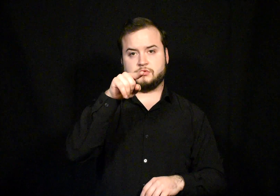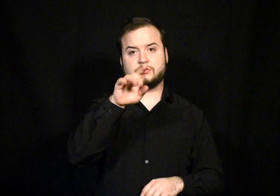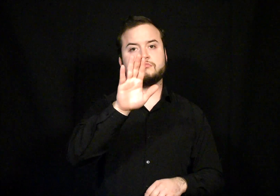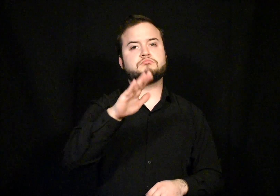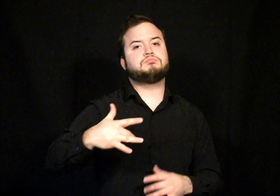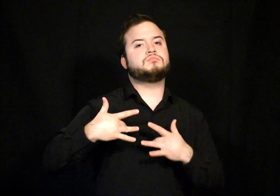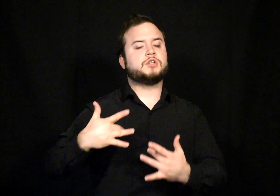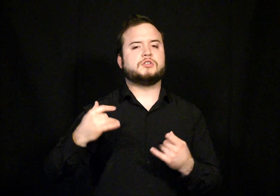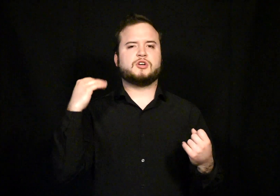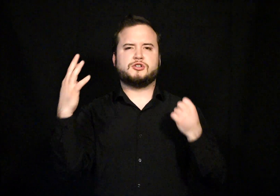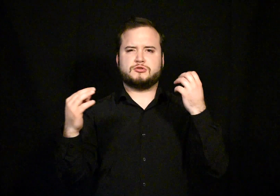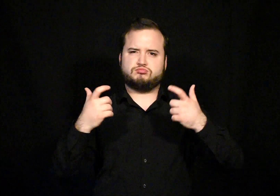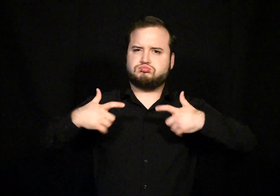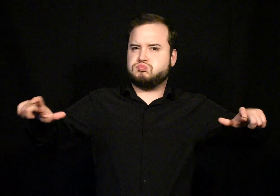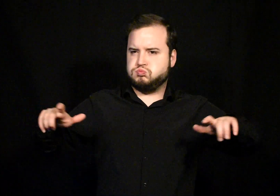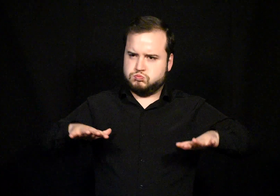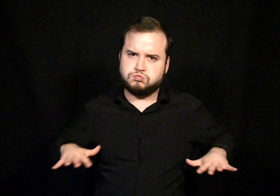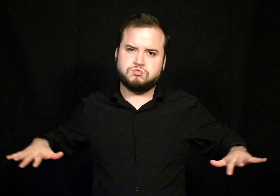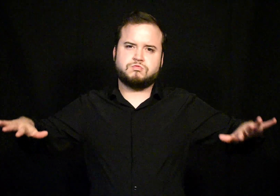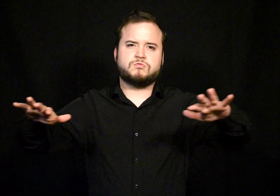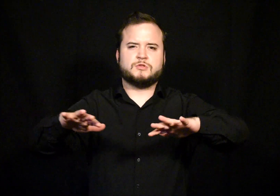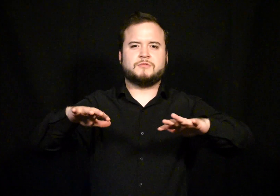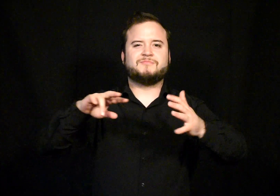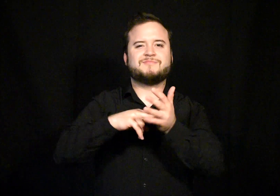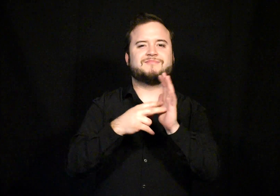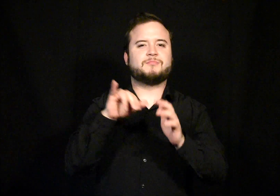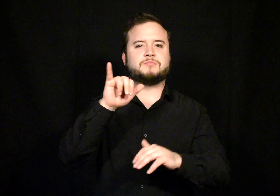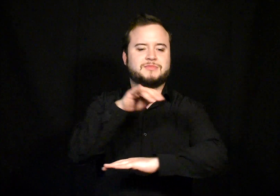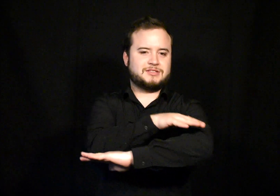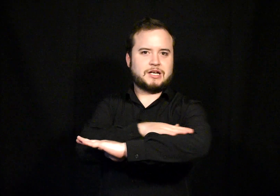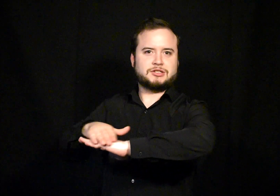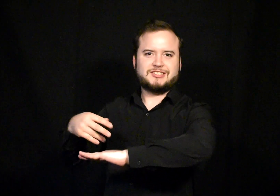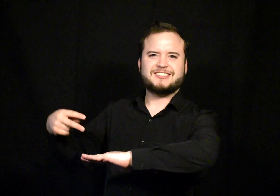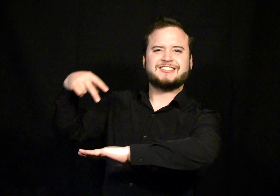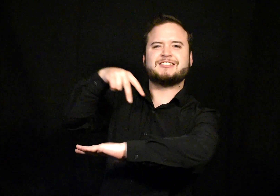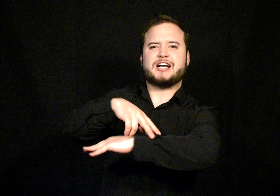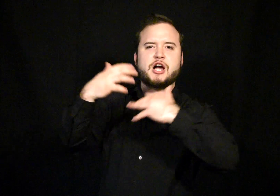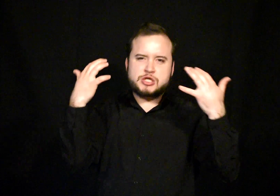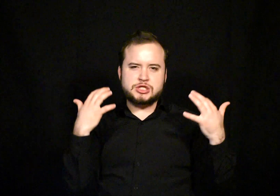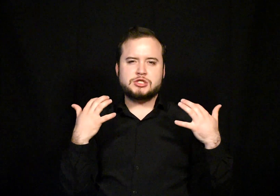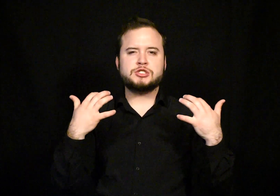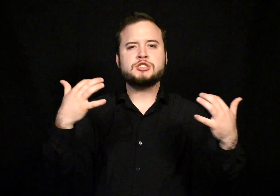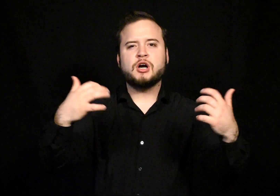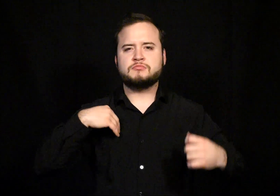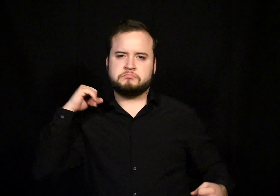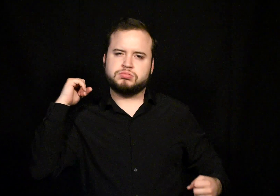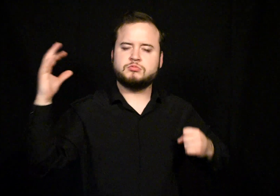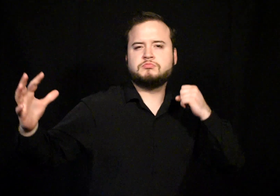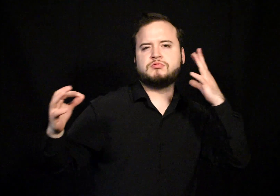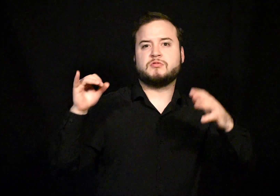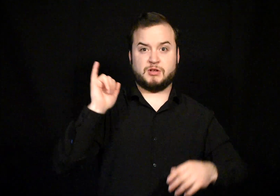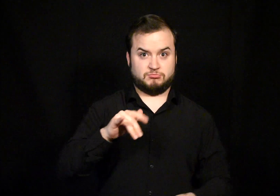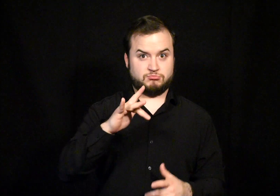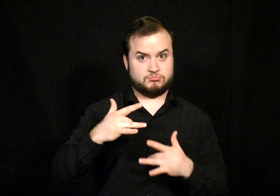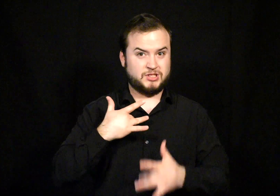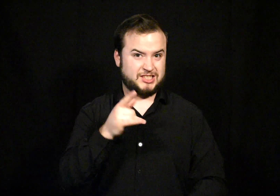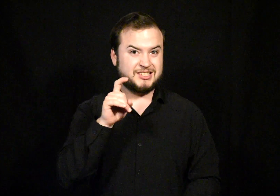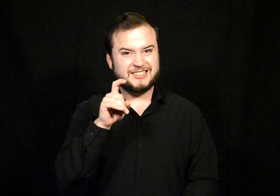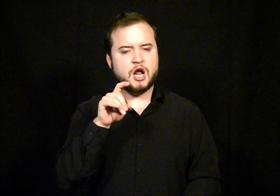Are you a projector, signing big as if you were standing on a stage for all to see?